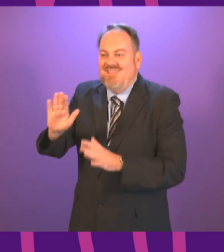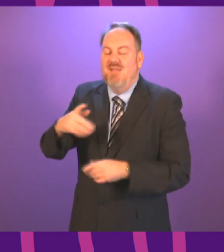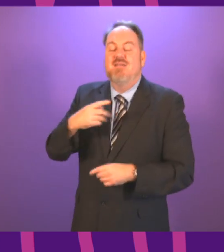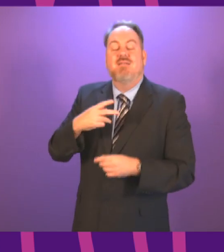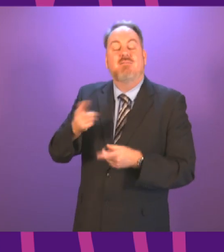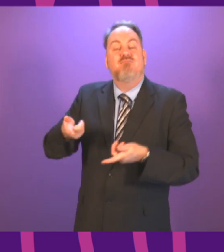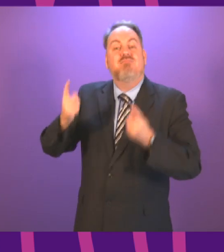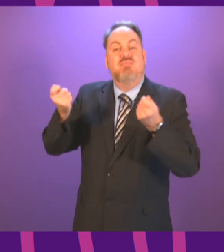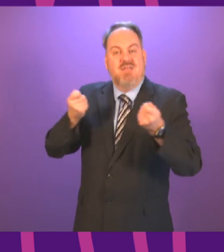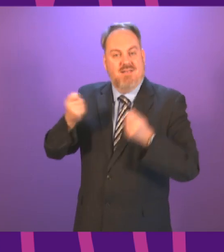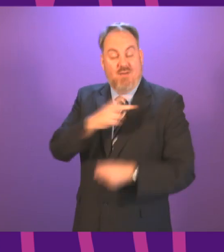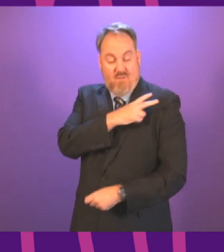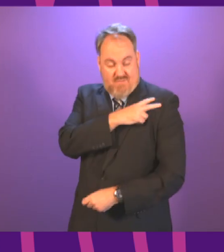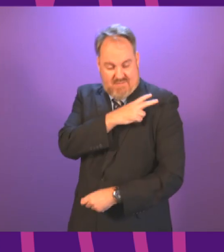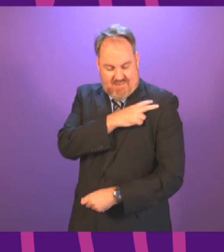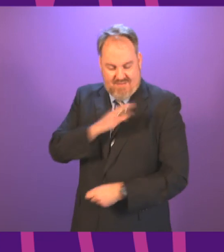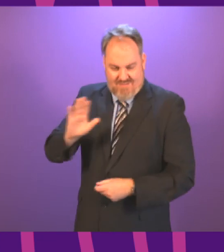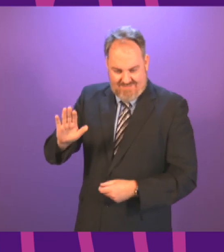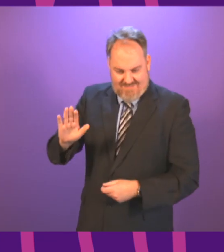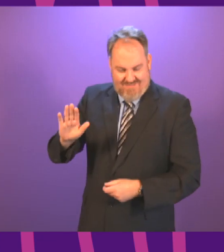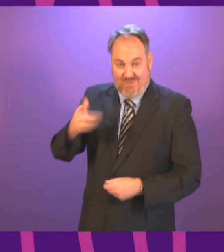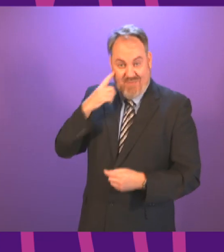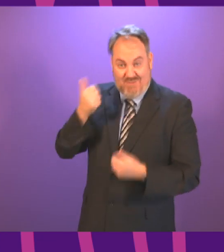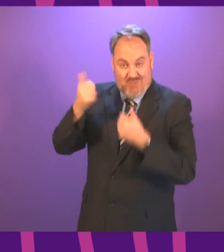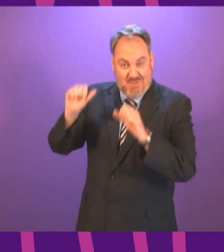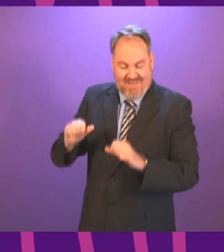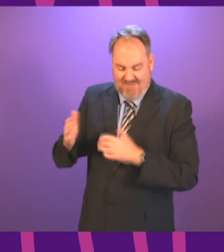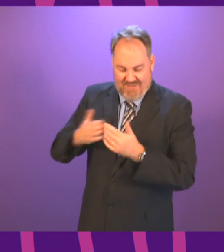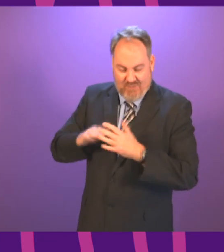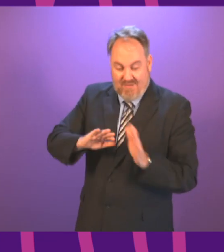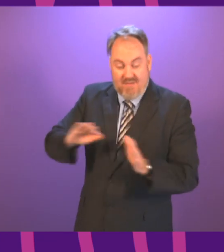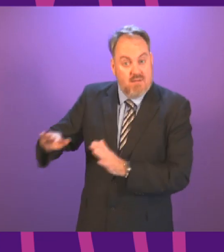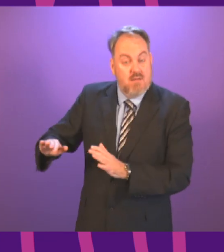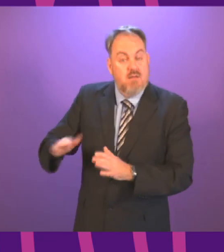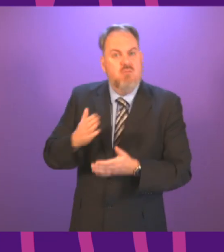I could be standing here next week in a completely different position, but right now, Scotland